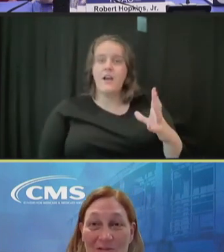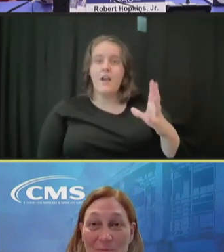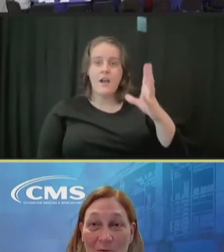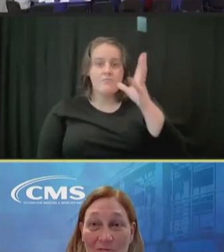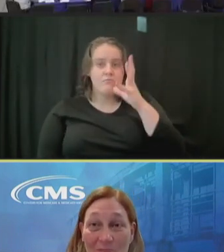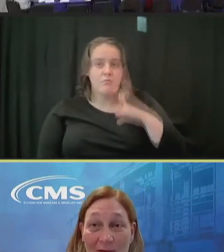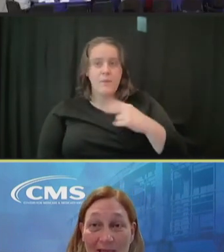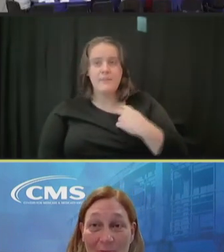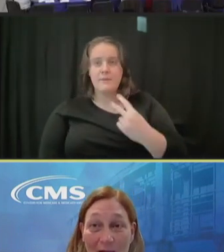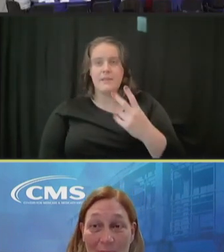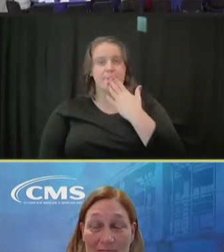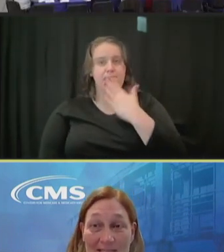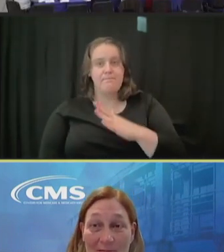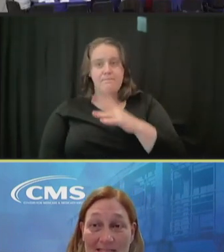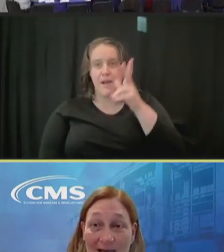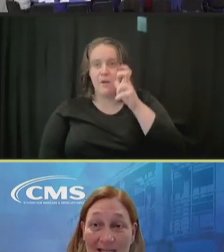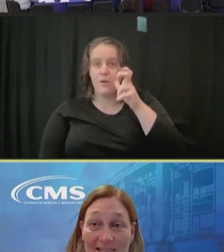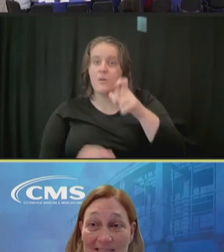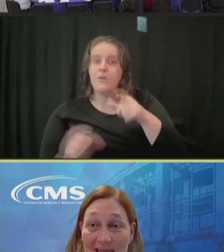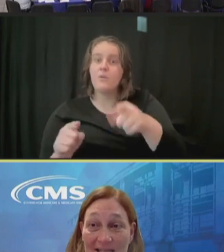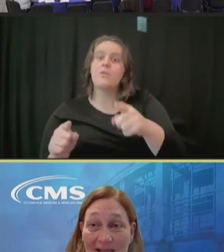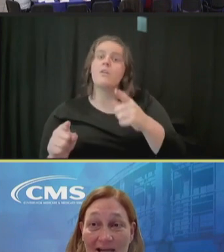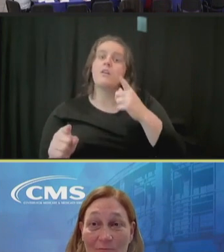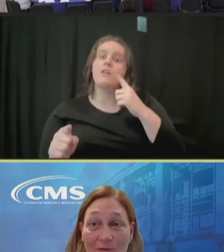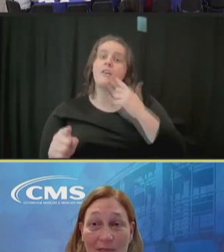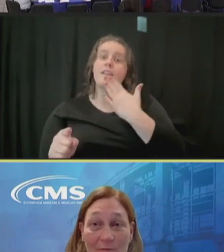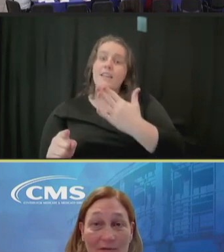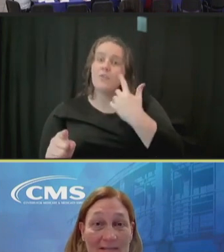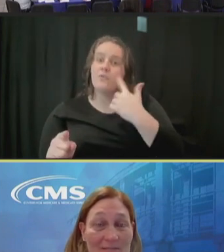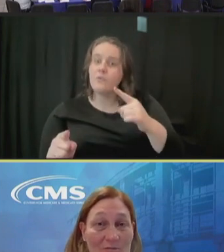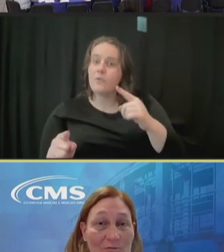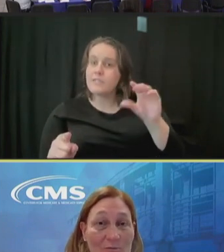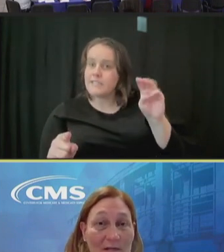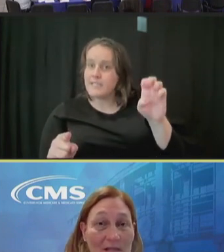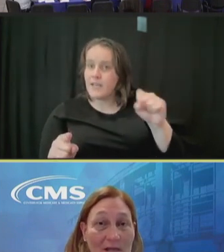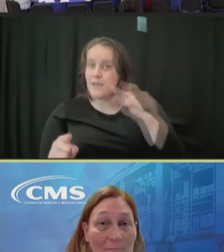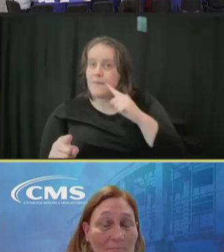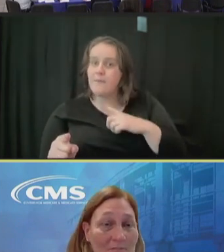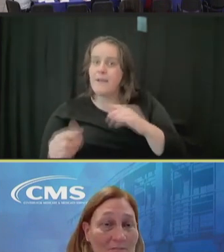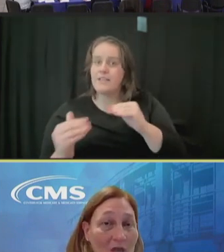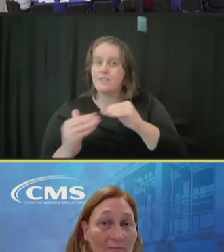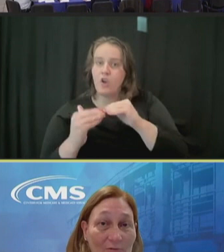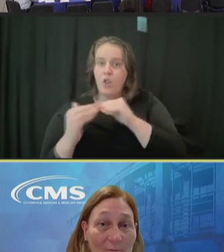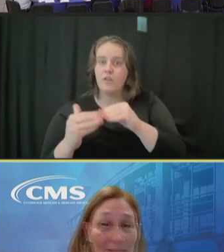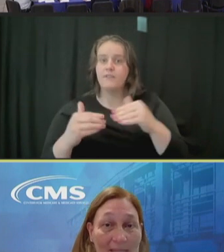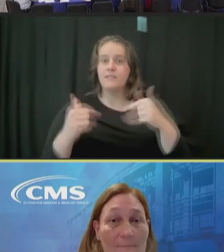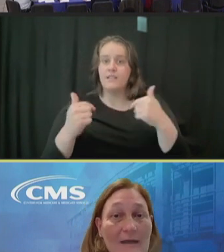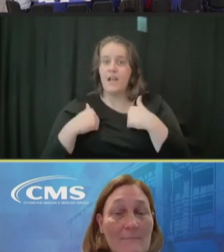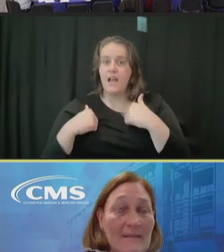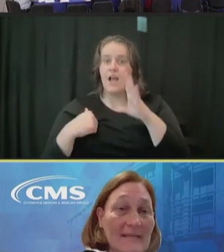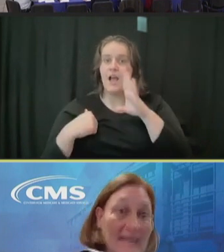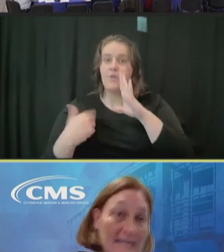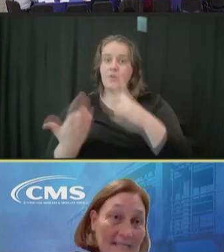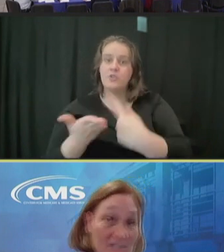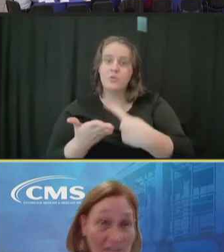thank you both to my CMS colleagues. And I am going to talk for a minute about Medicaid and